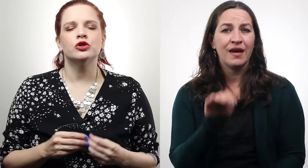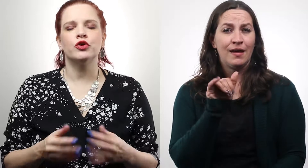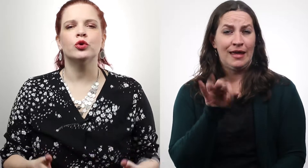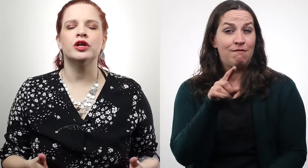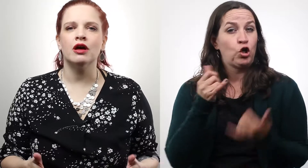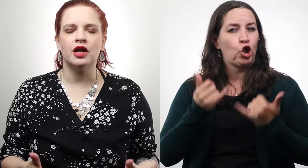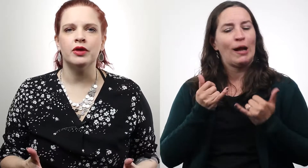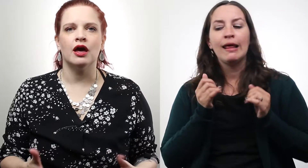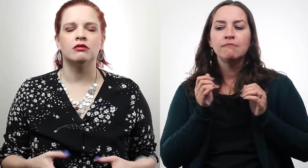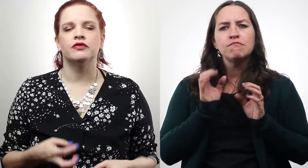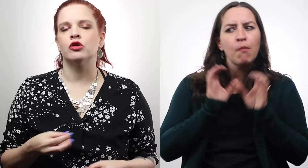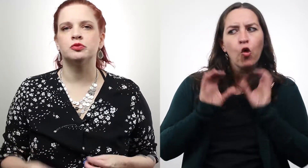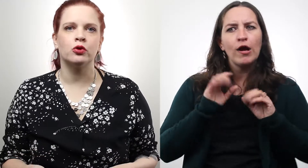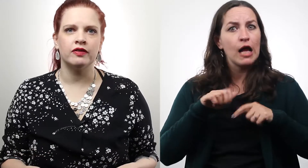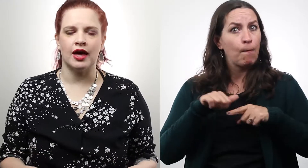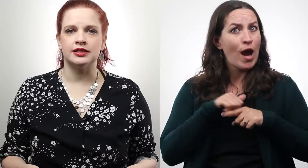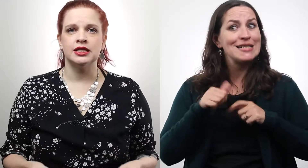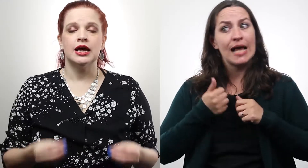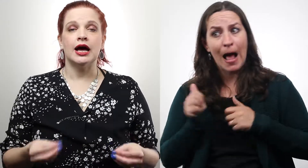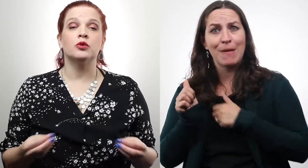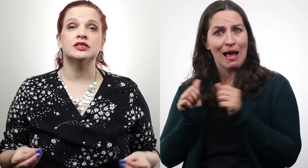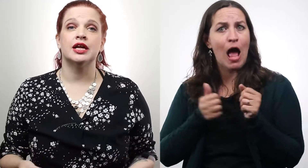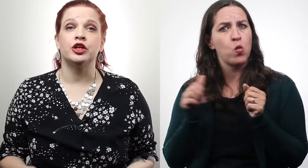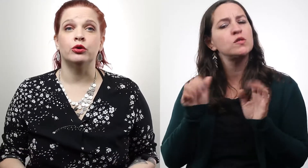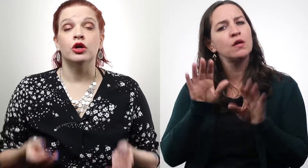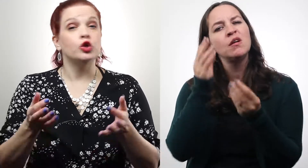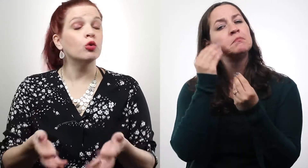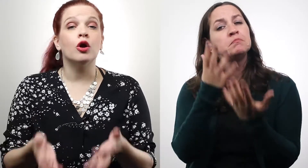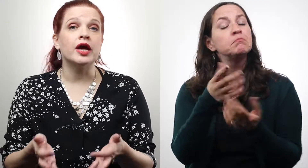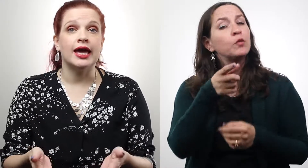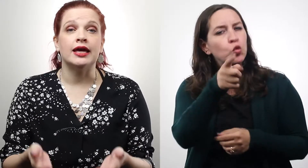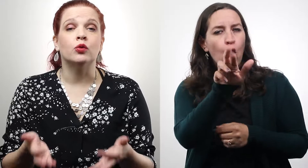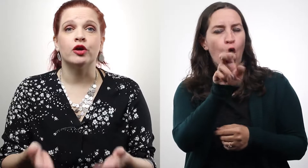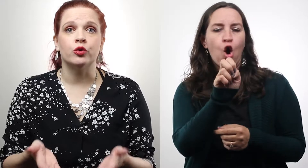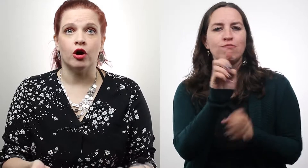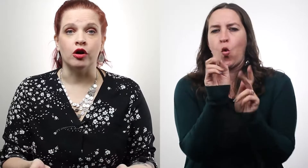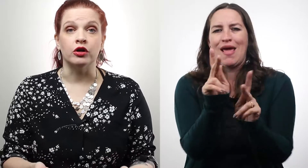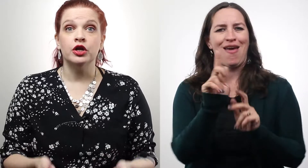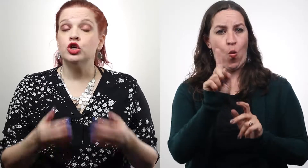So if you're working on coming out, if you're exploring that, I want to say to you, you are OK where you are.